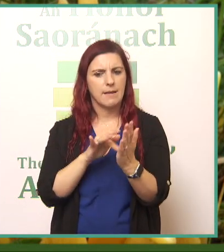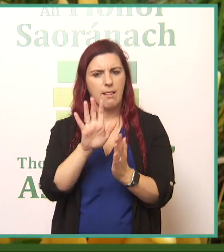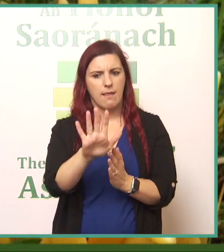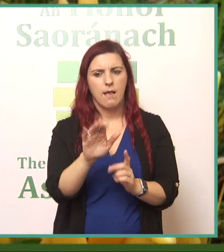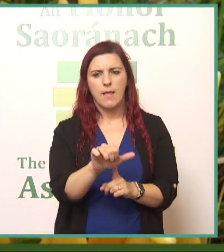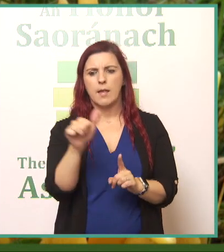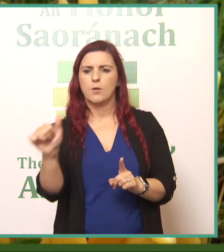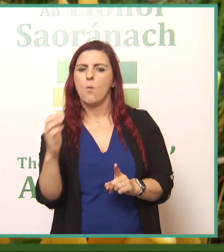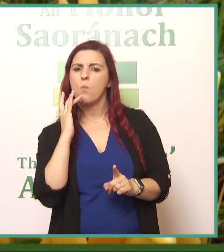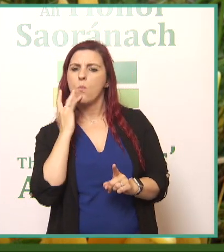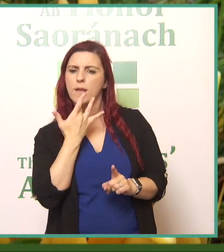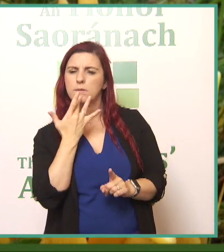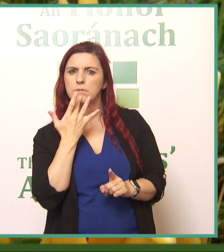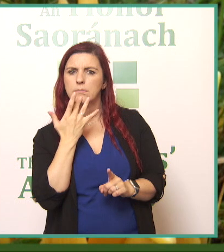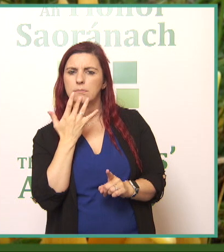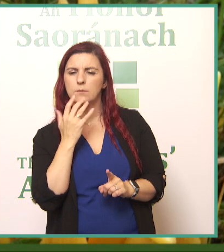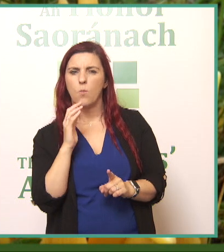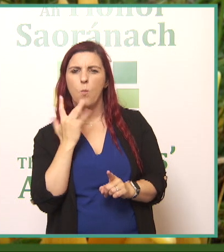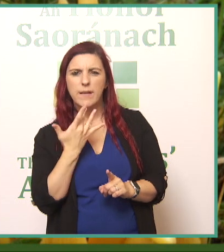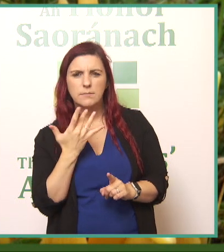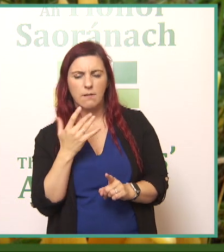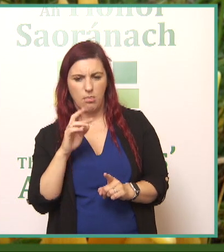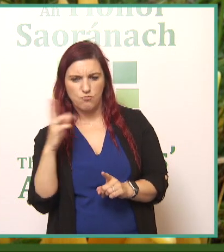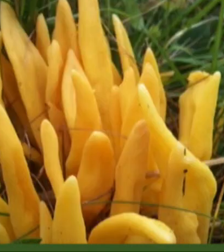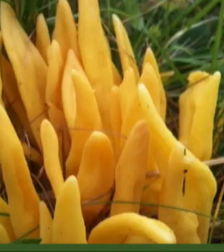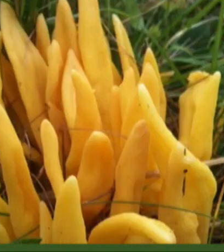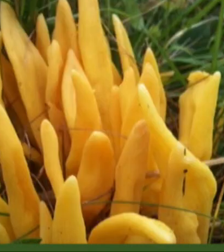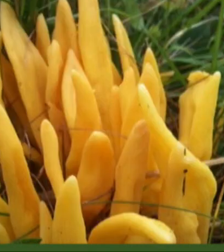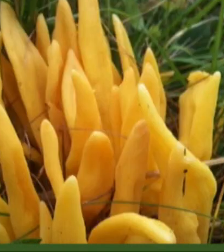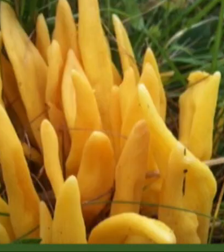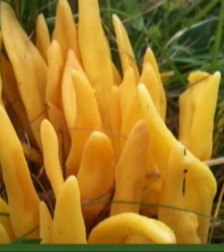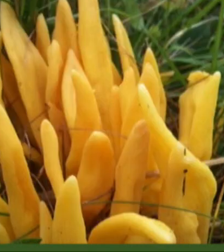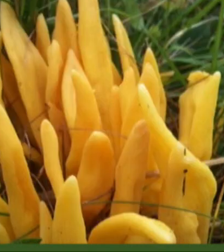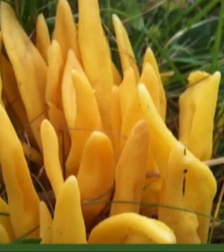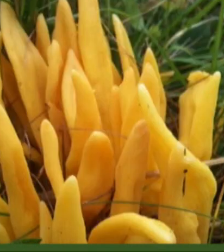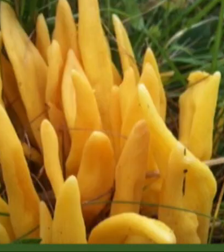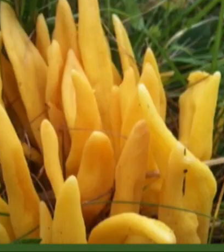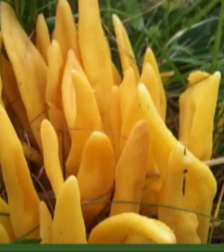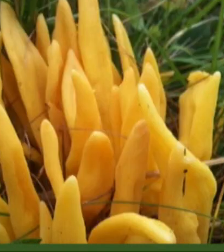grasslands on the right and beneath that the more semi-natural grassland habitat types for